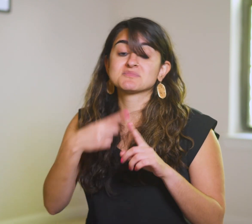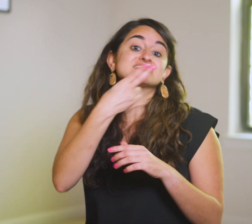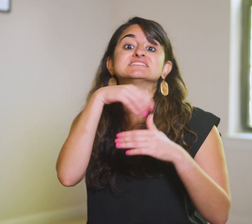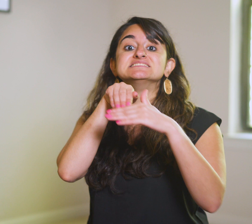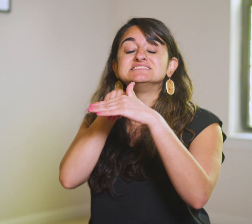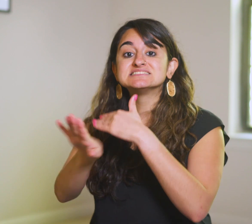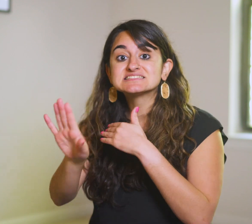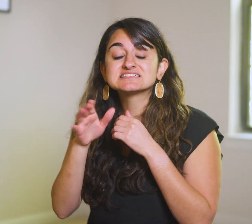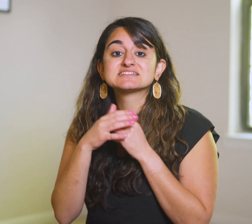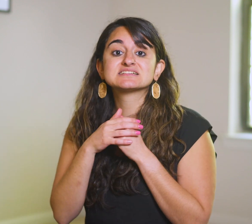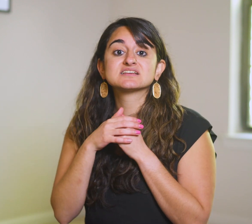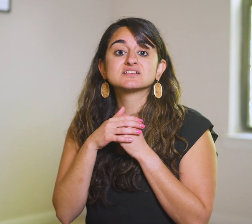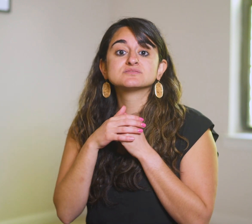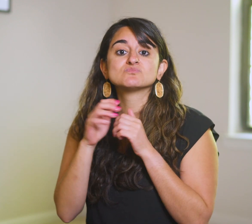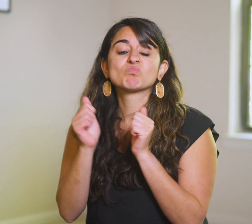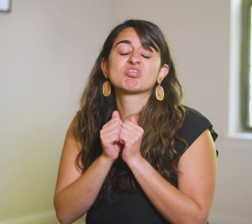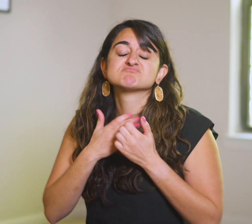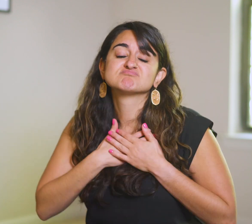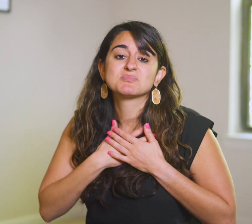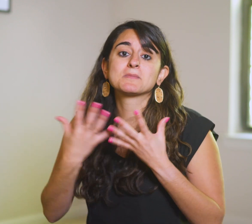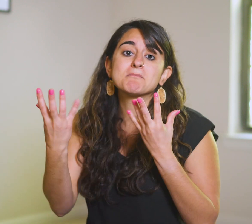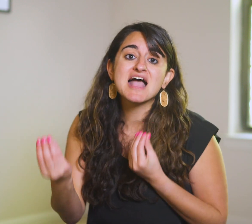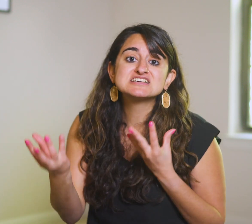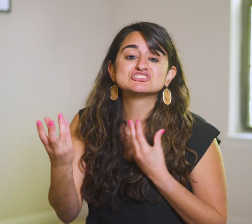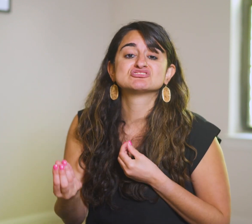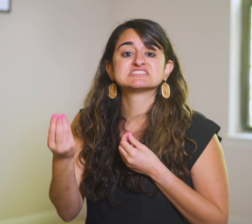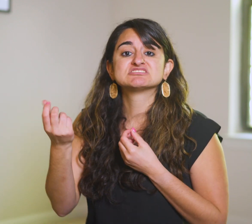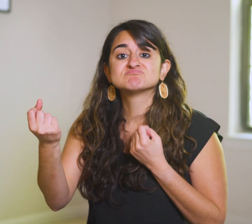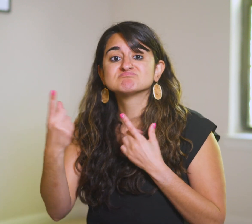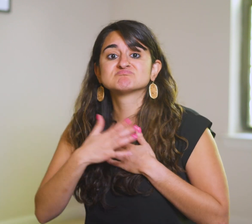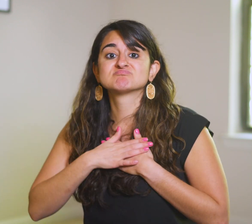but He enters in with compassion